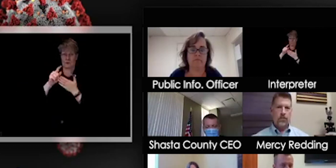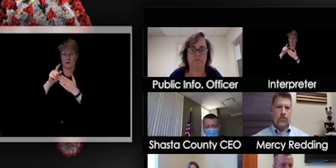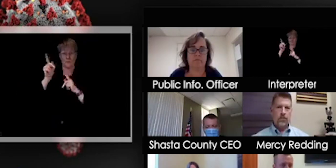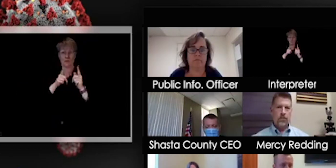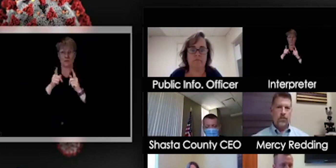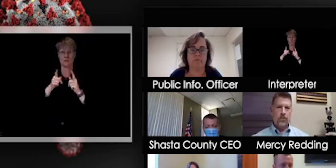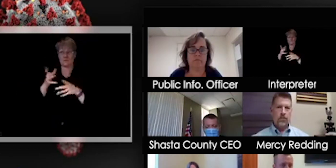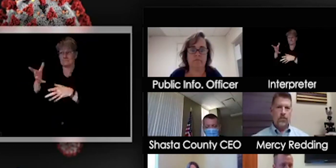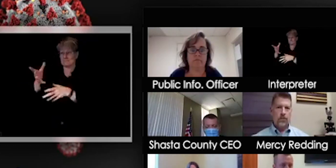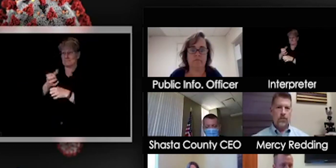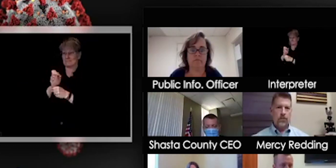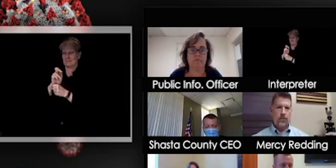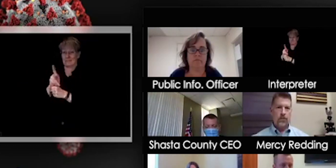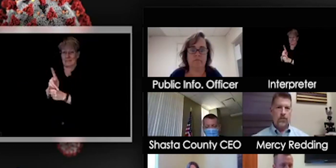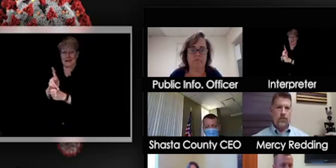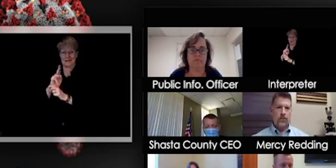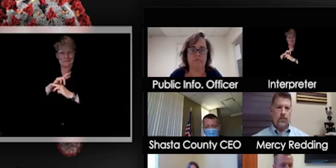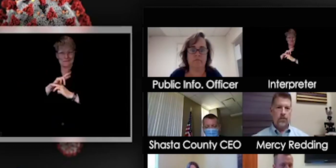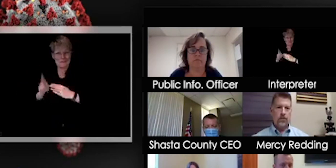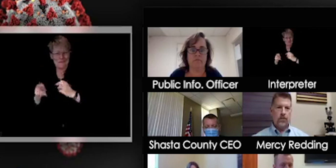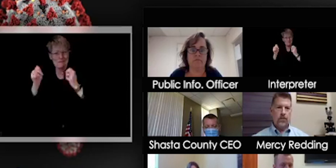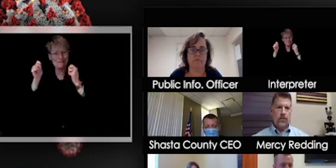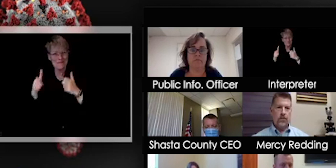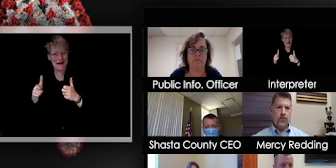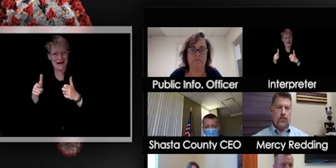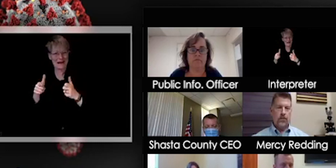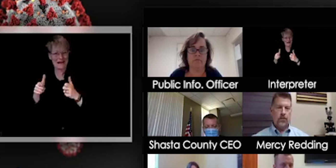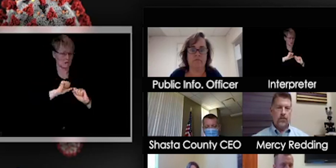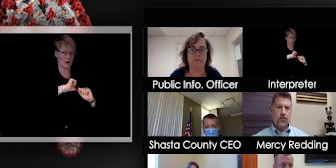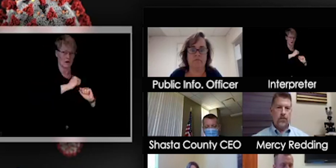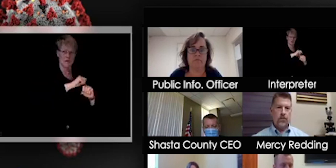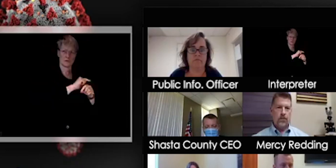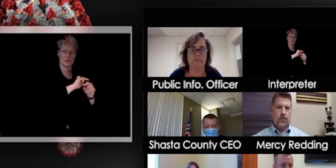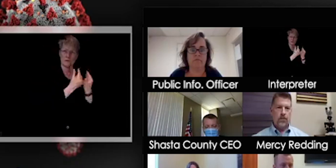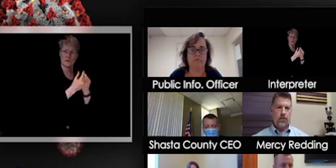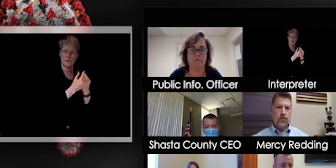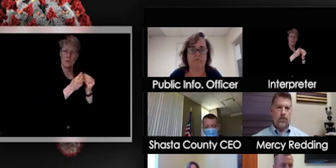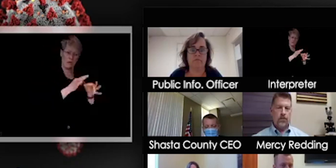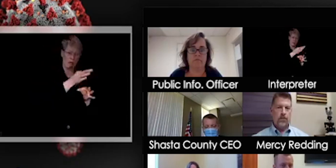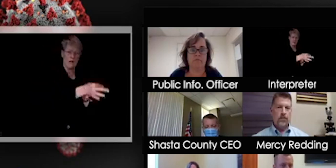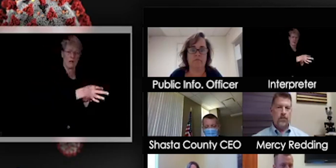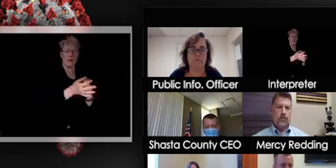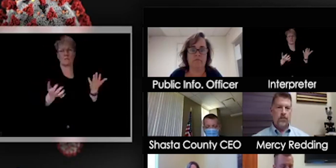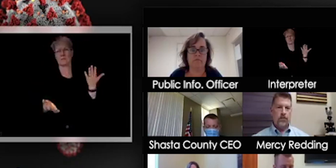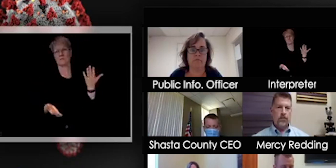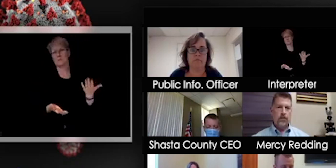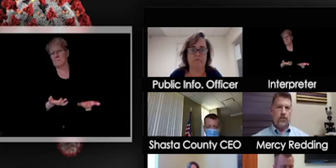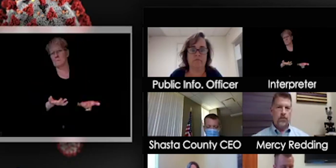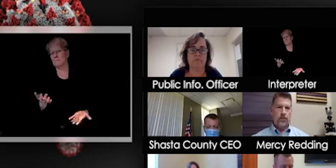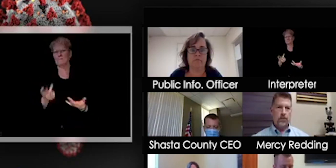and others it's delayed. Part of that might be, well I think it's a variety of things,